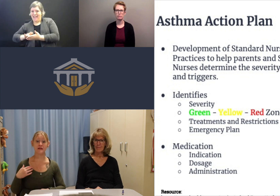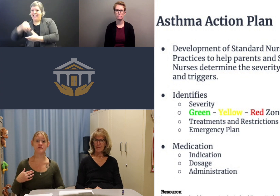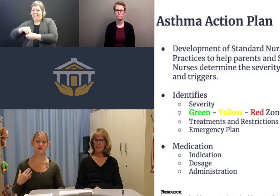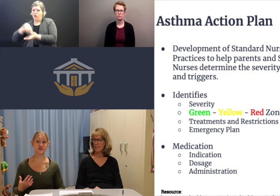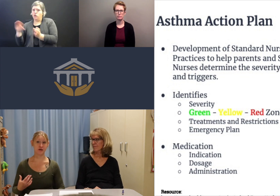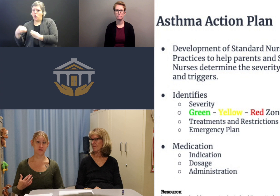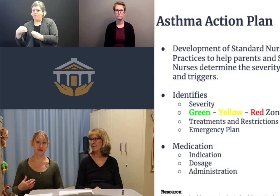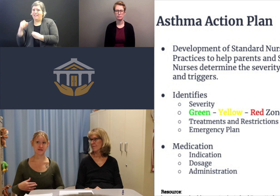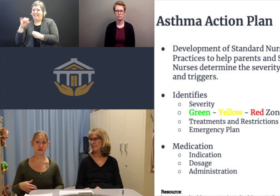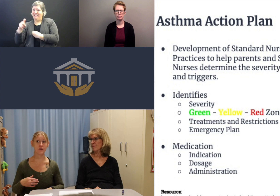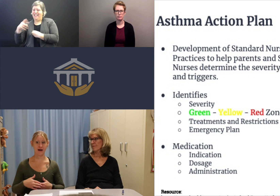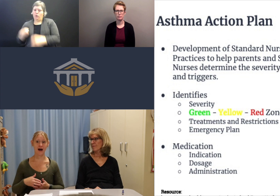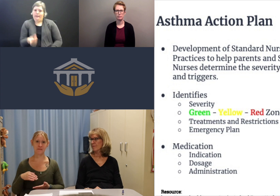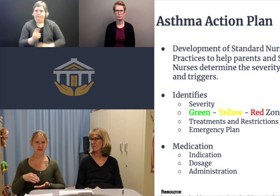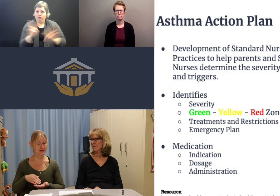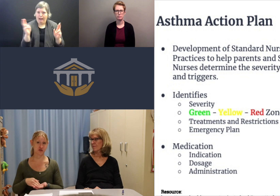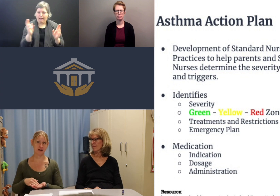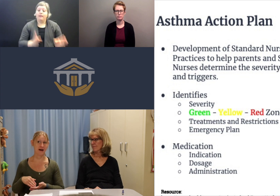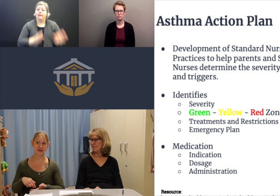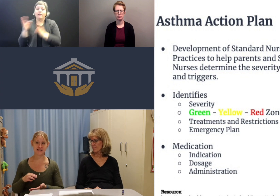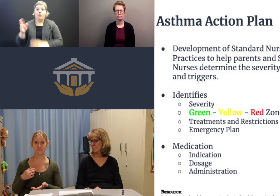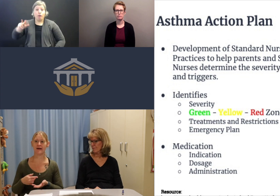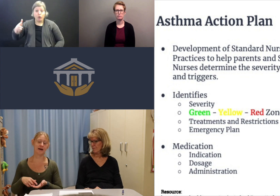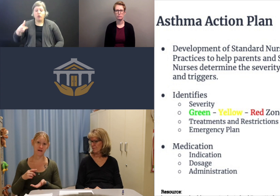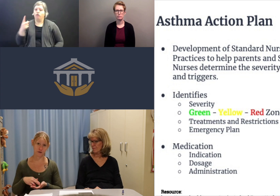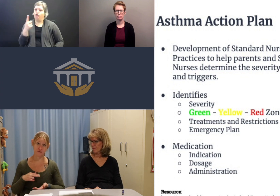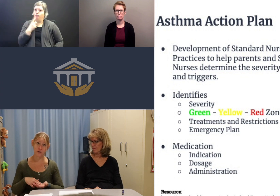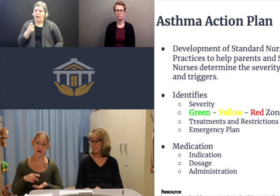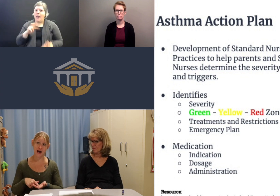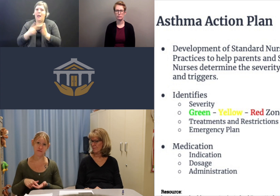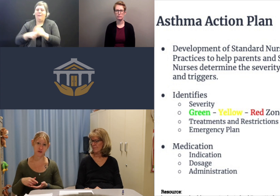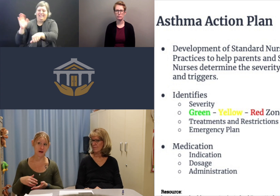the red zone. It's okay. I'm at the extreme. I need to take my inhaler before. After, I might